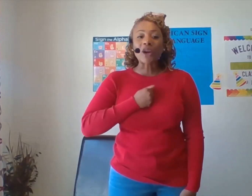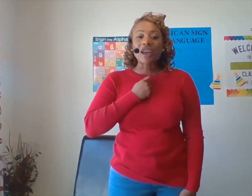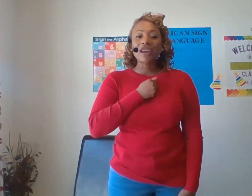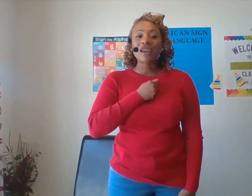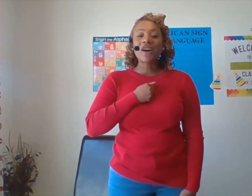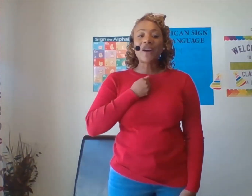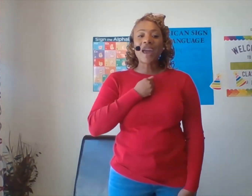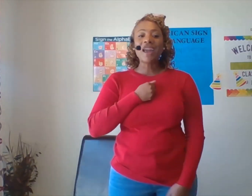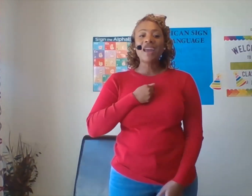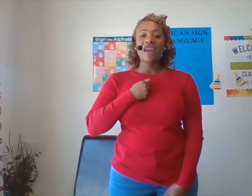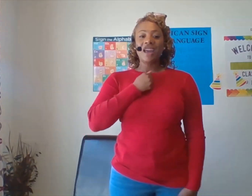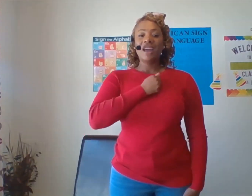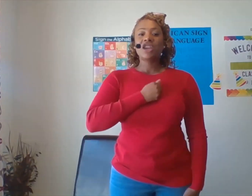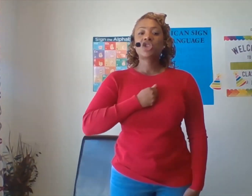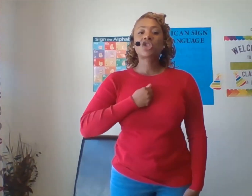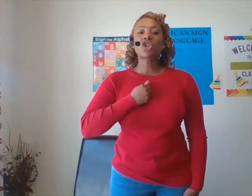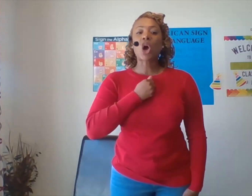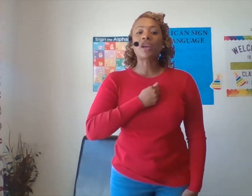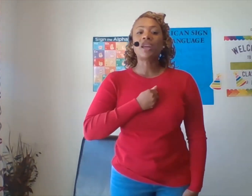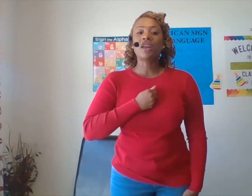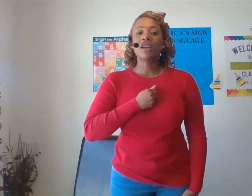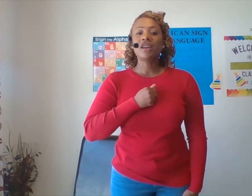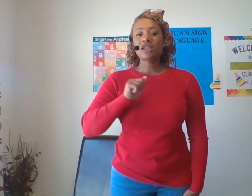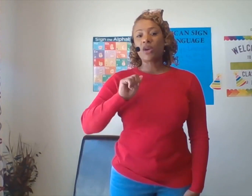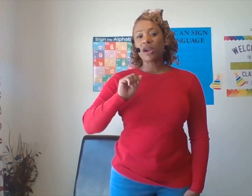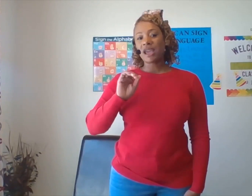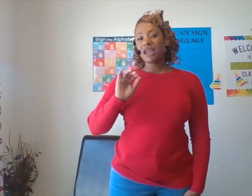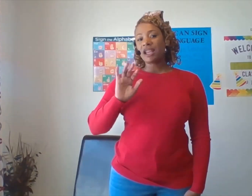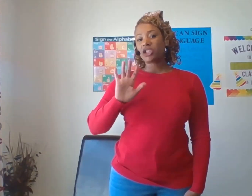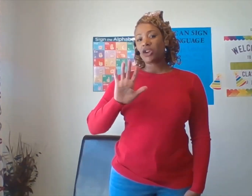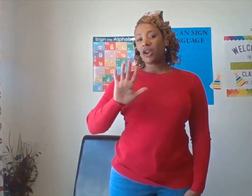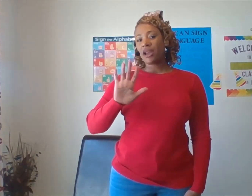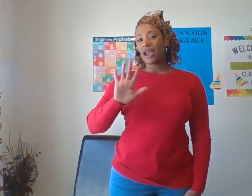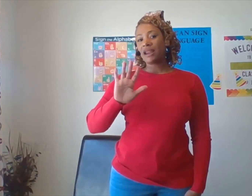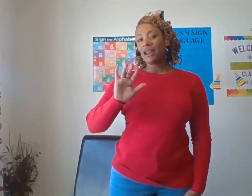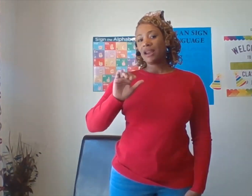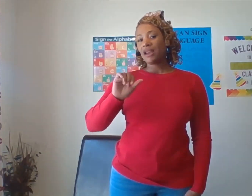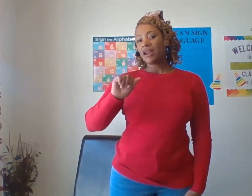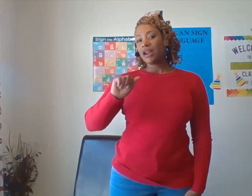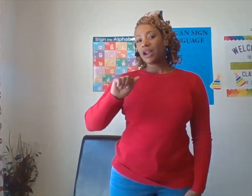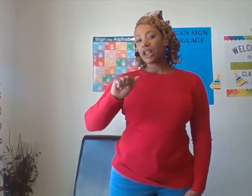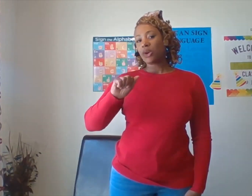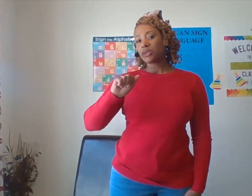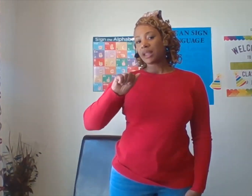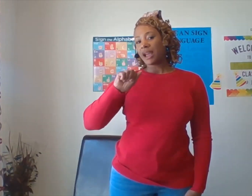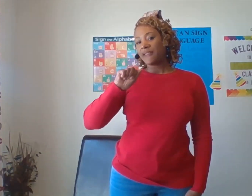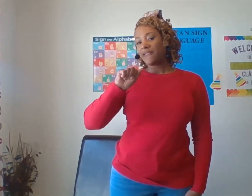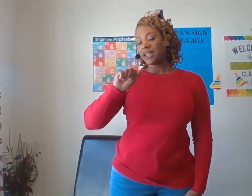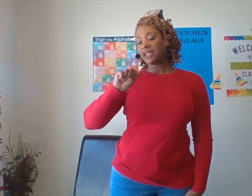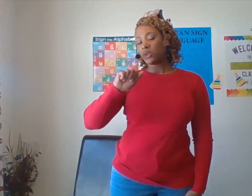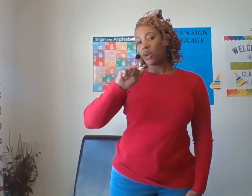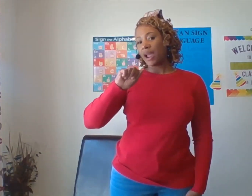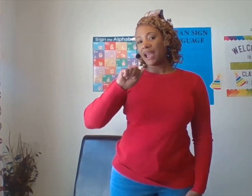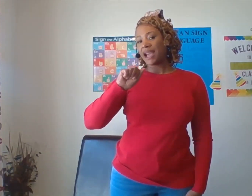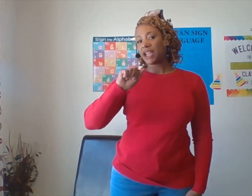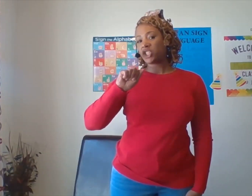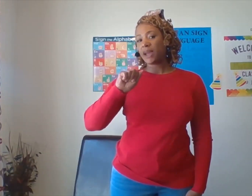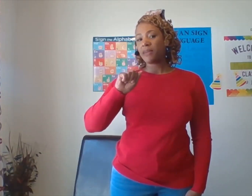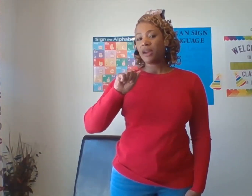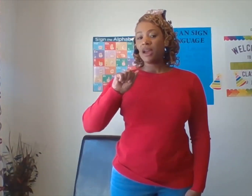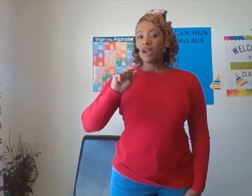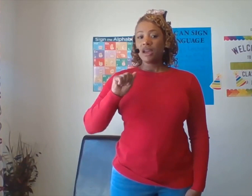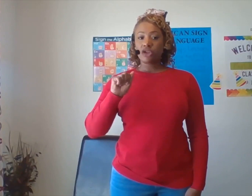okay sorry so again that's your hand clothes like a fist or a handshape your